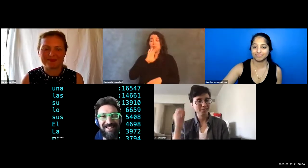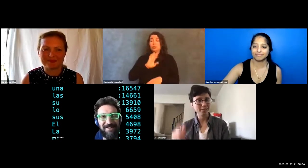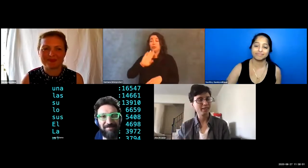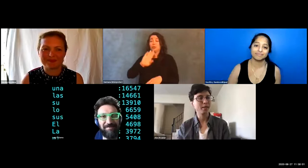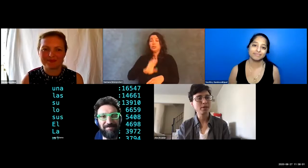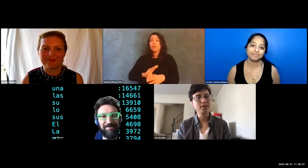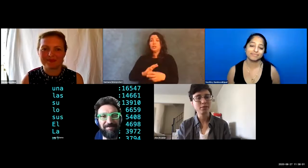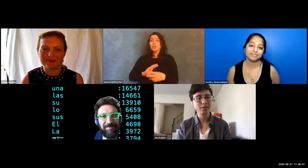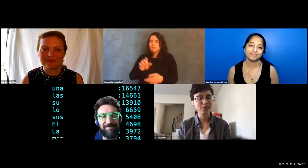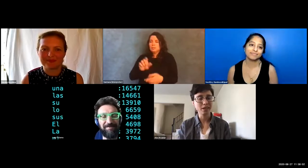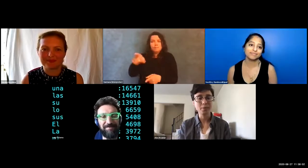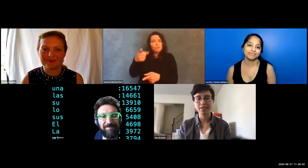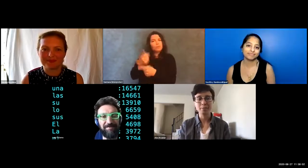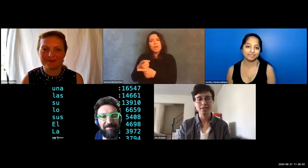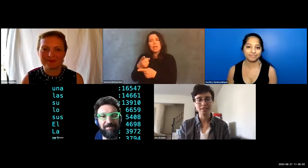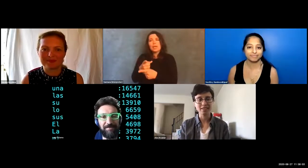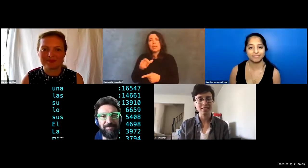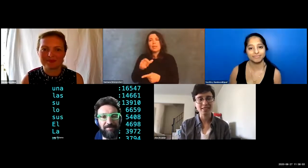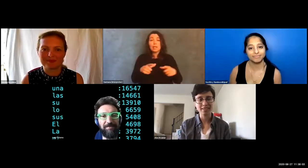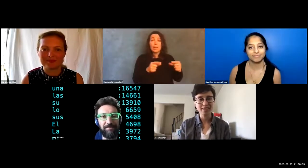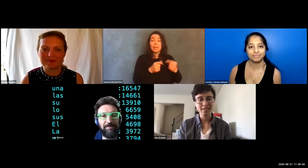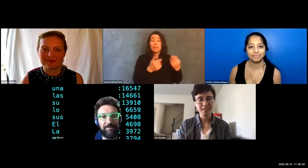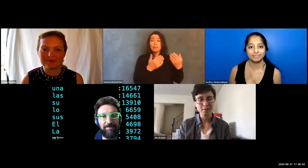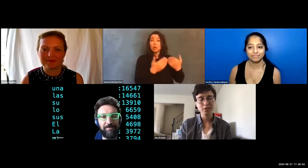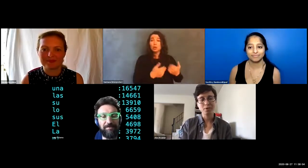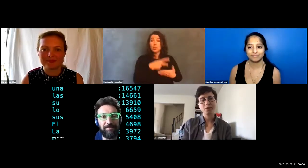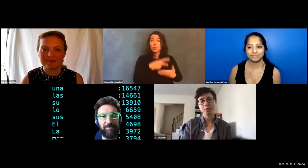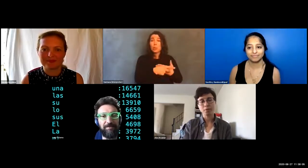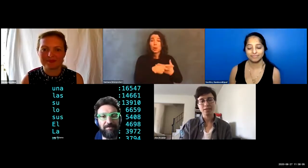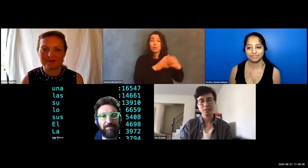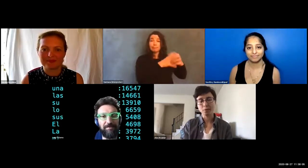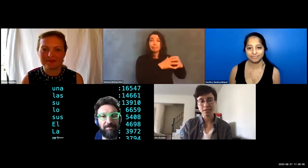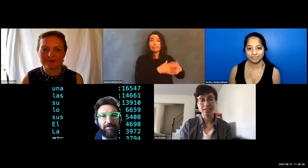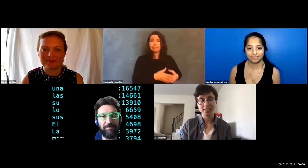right that the parser for Japanese especially just has much more trouble with spoken data